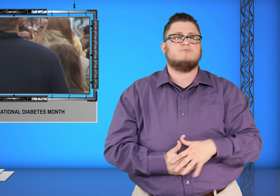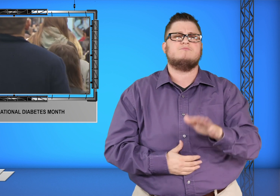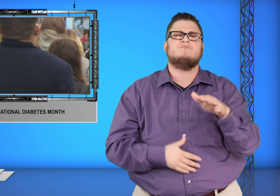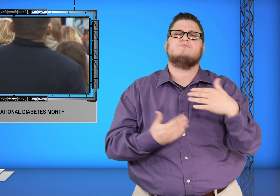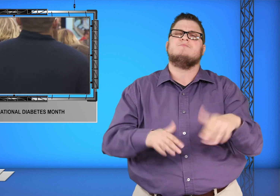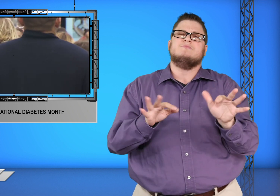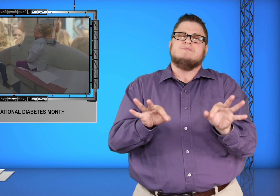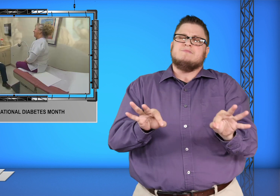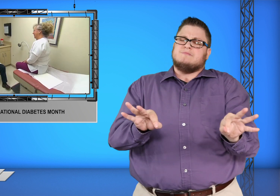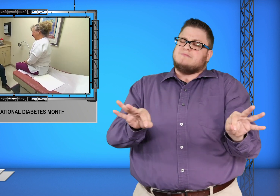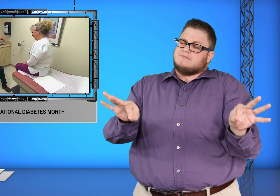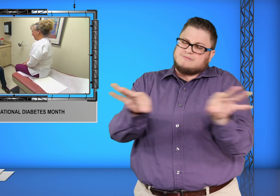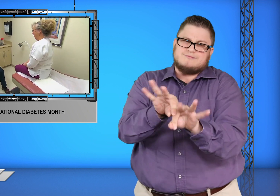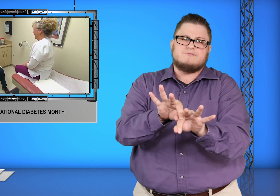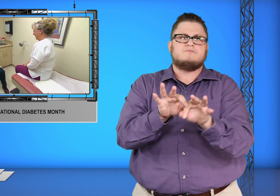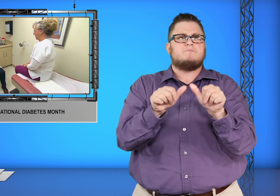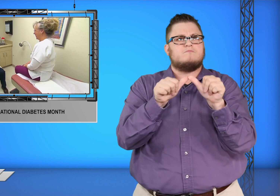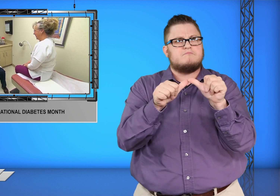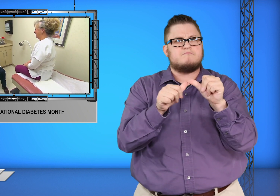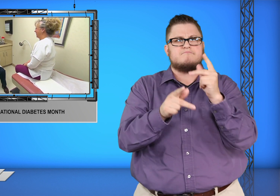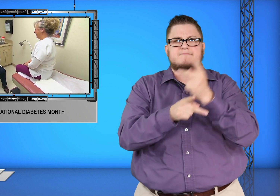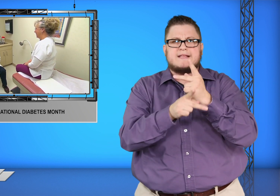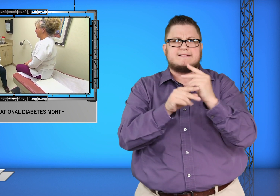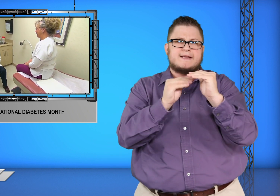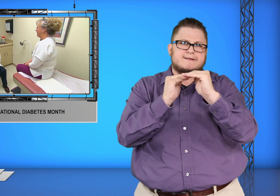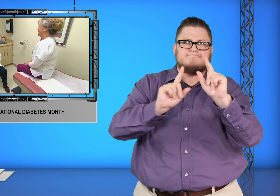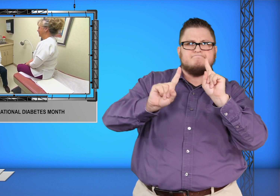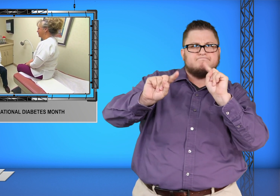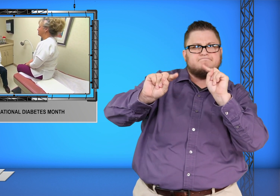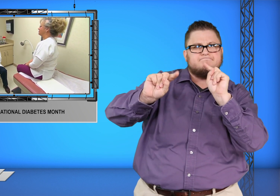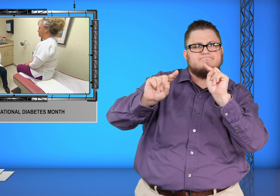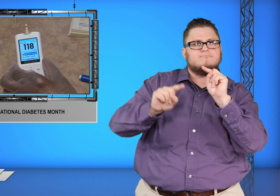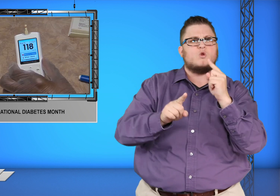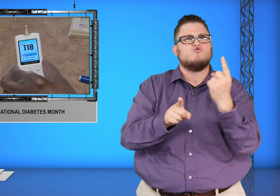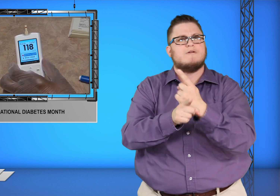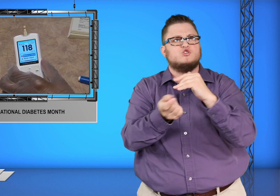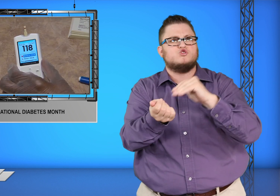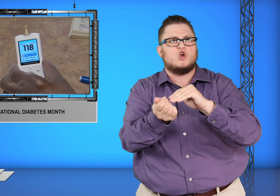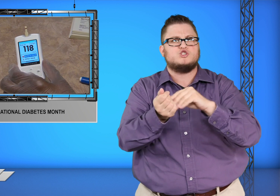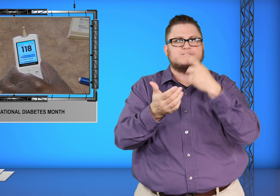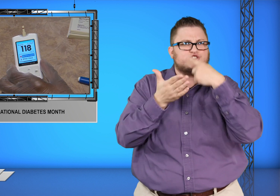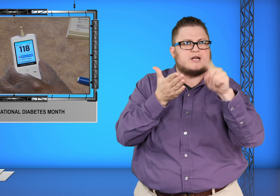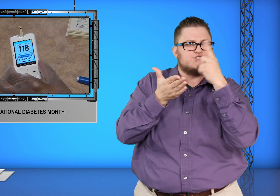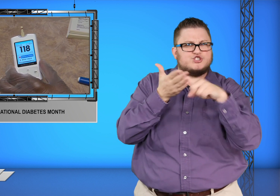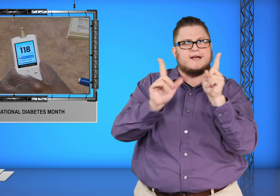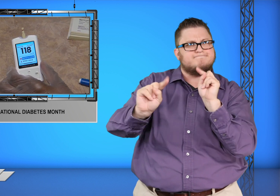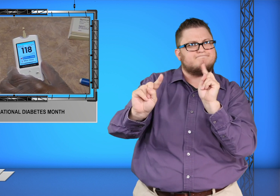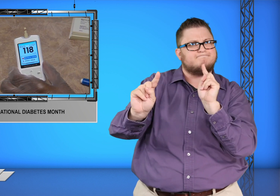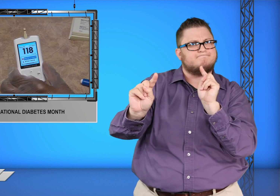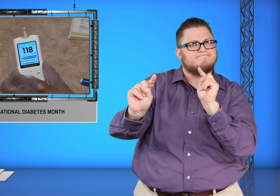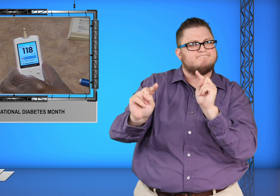So it's important to maintain your regular checkups.